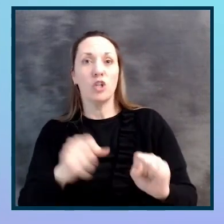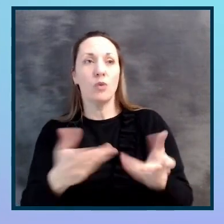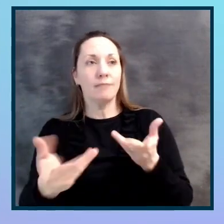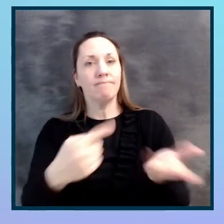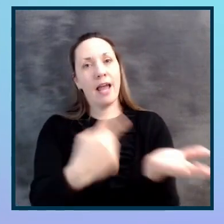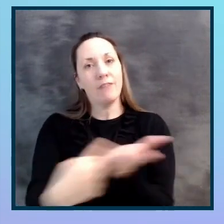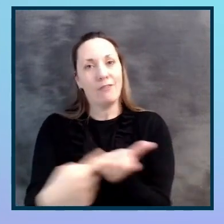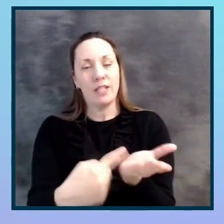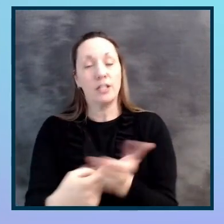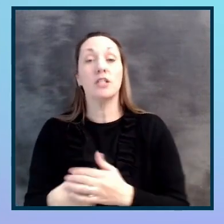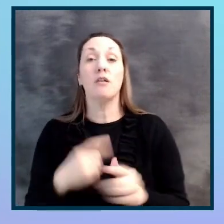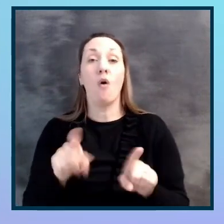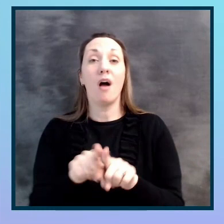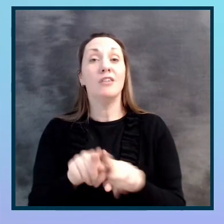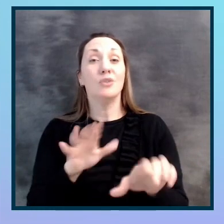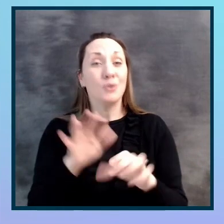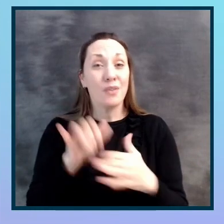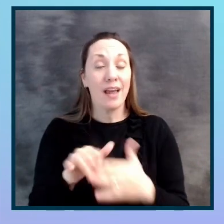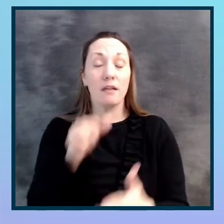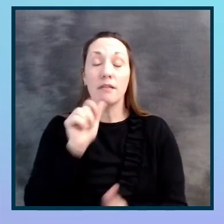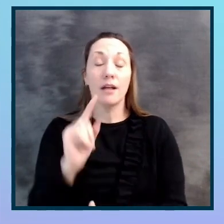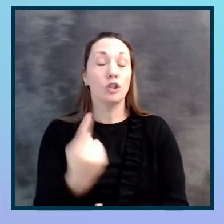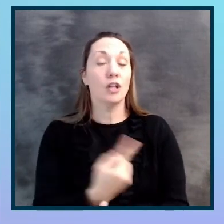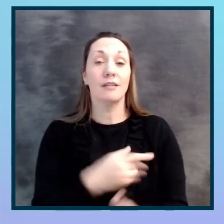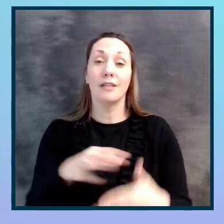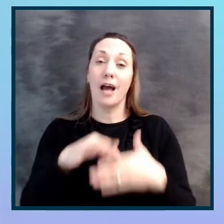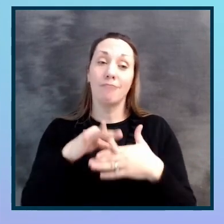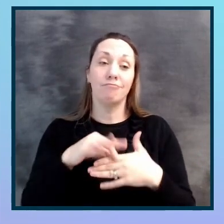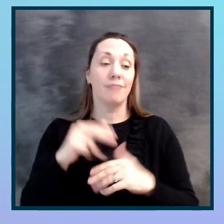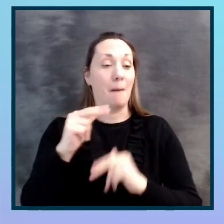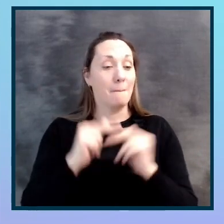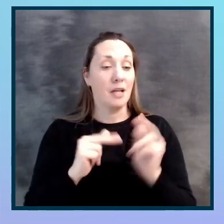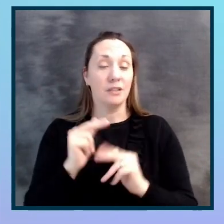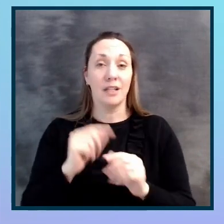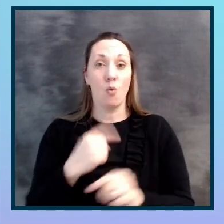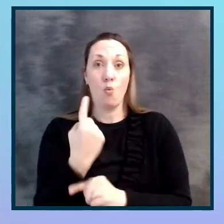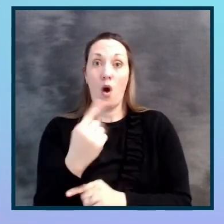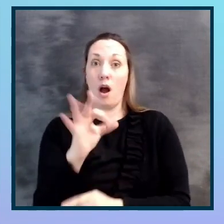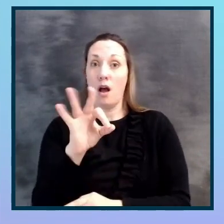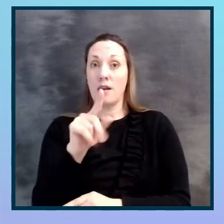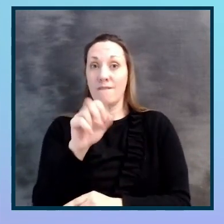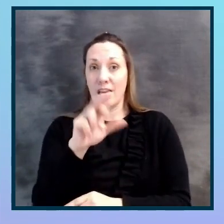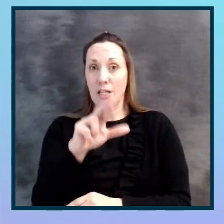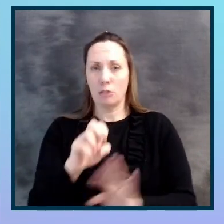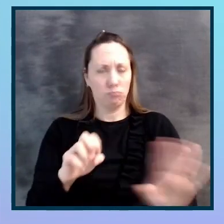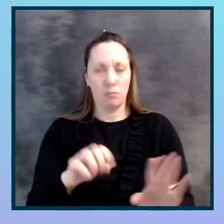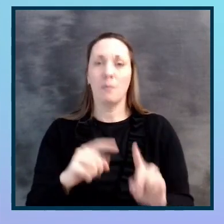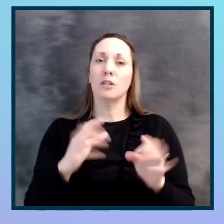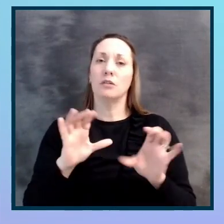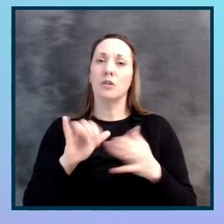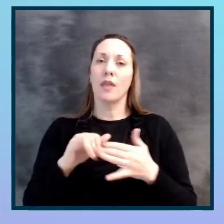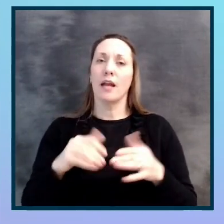And then also do that, not just in the context of building a single feature, but do that like as an ongoing regular basis.